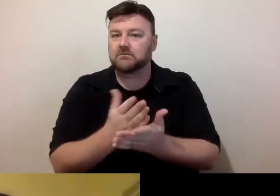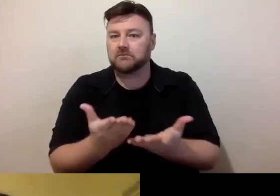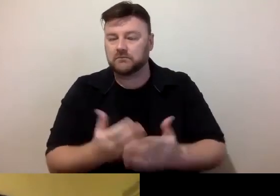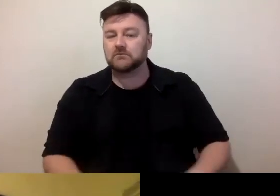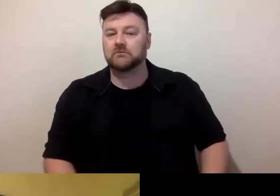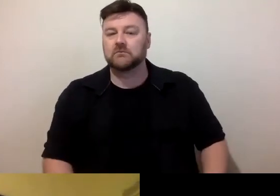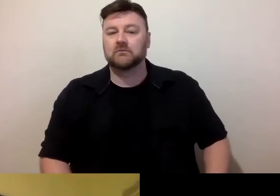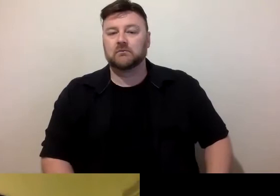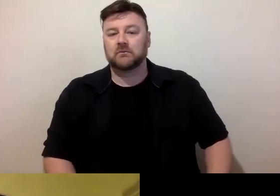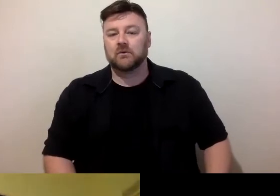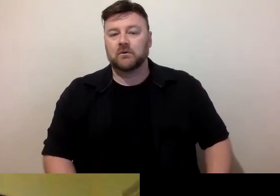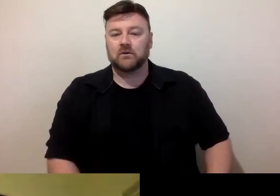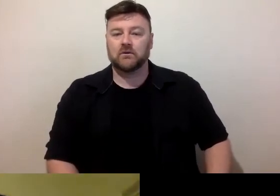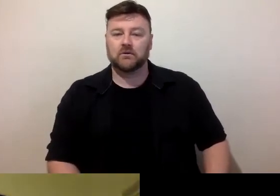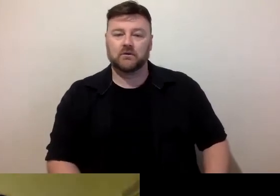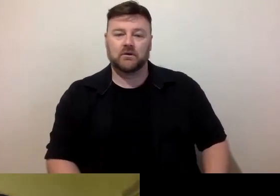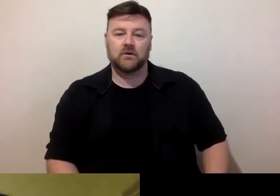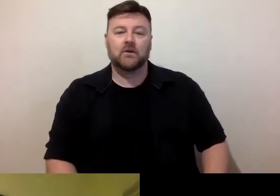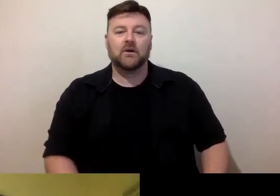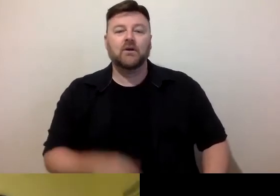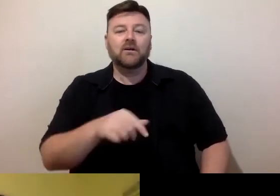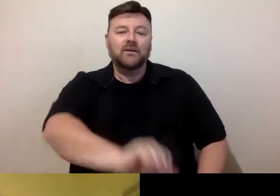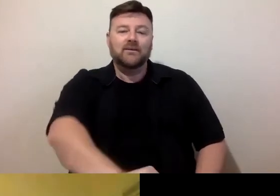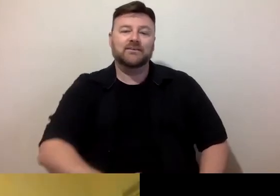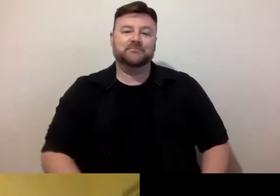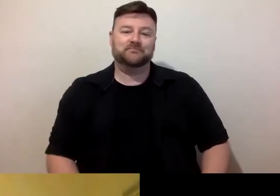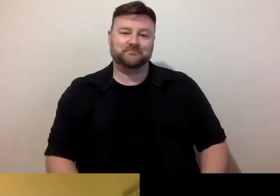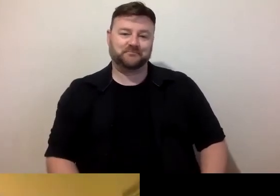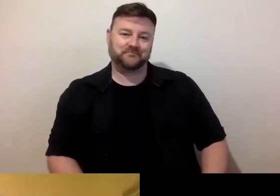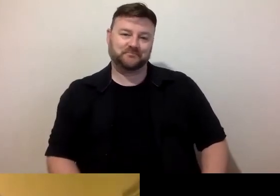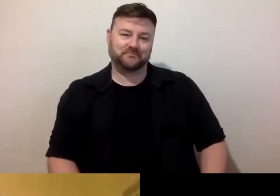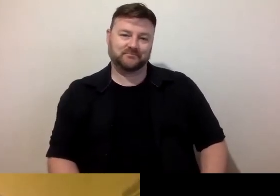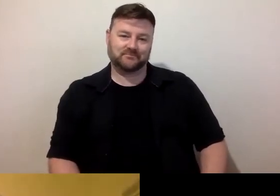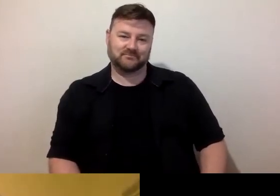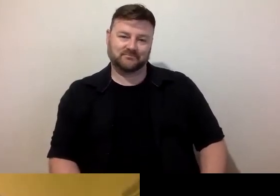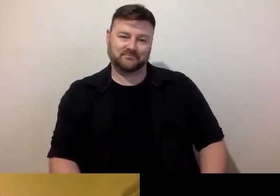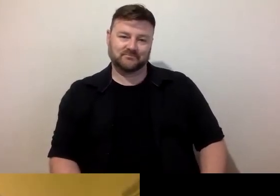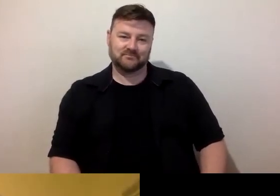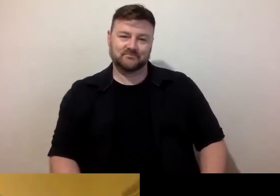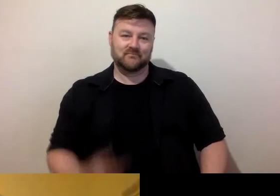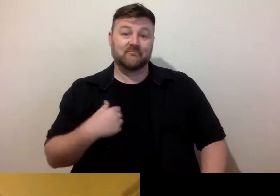So, I definitely learnt that. I made one of my dog and I, so... Did I leave enough time for questions?